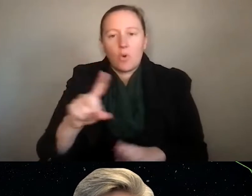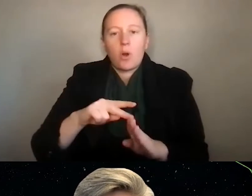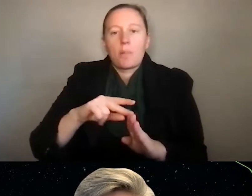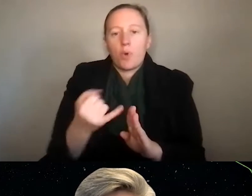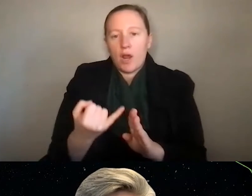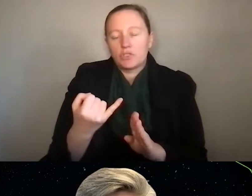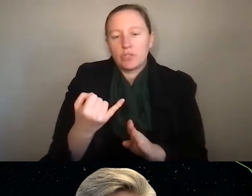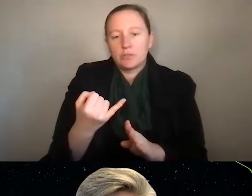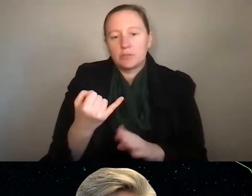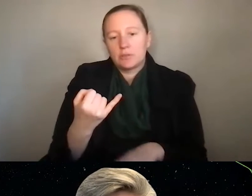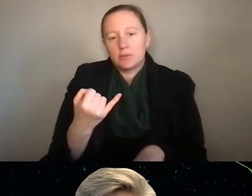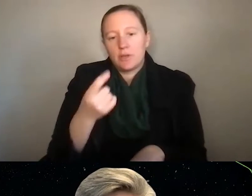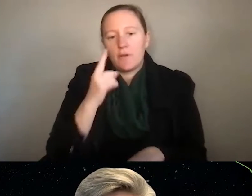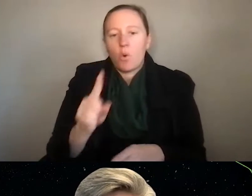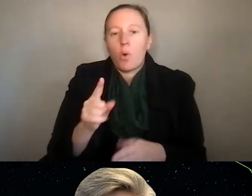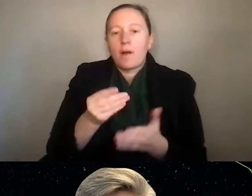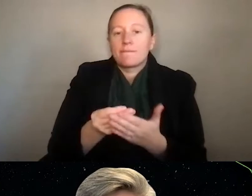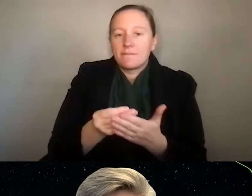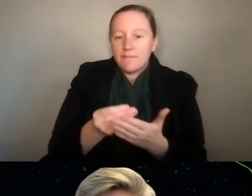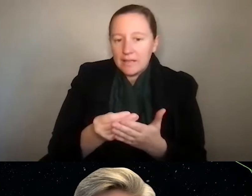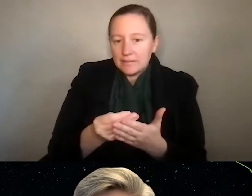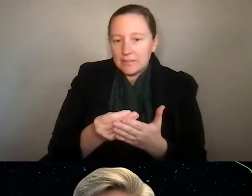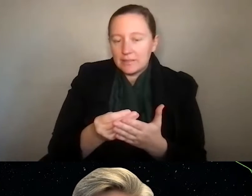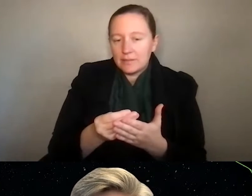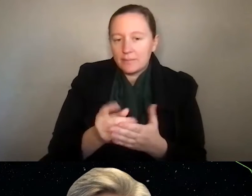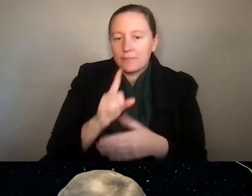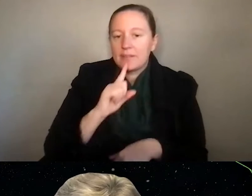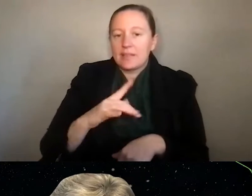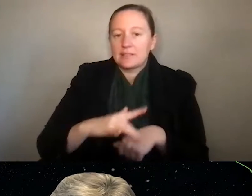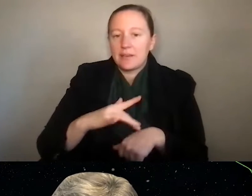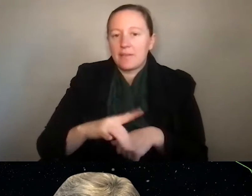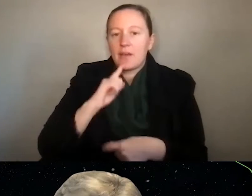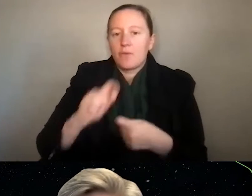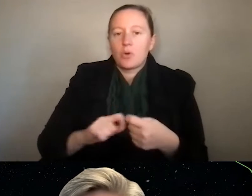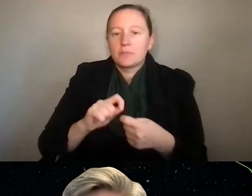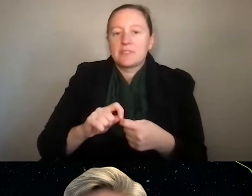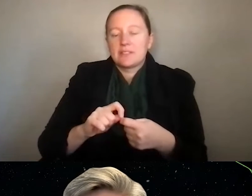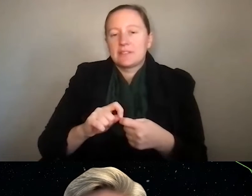funding that is available in certain time like